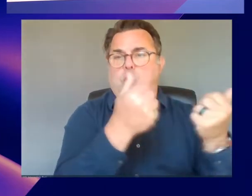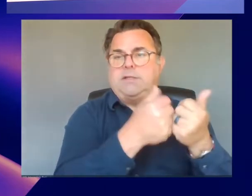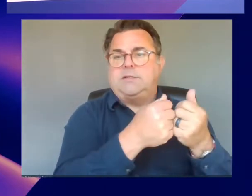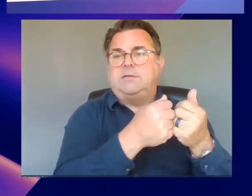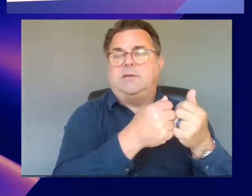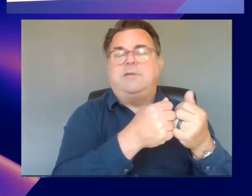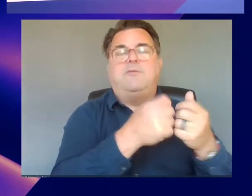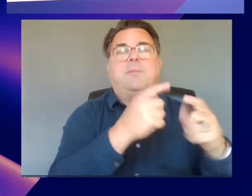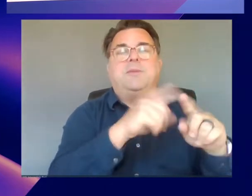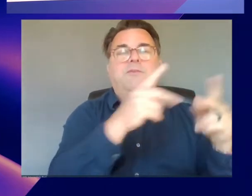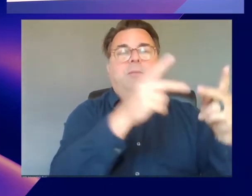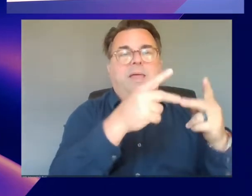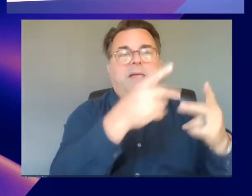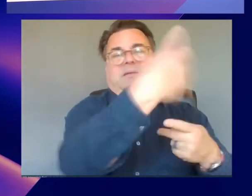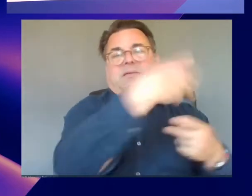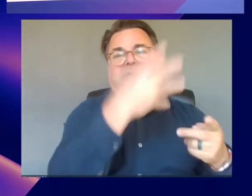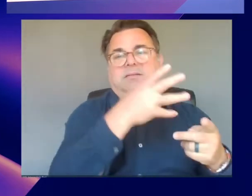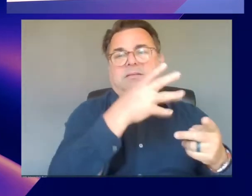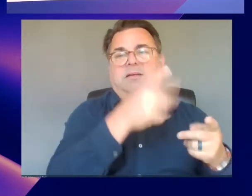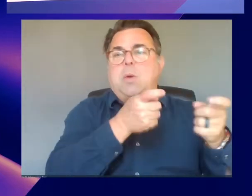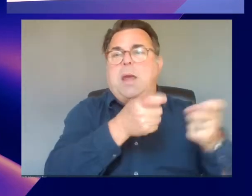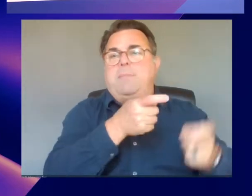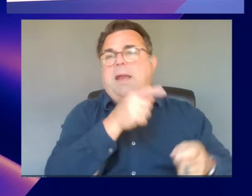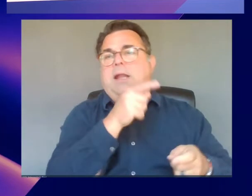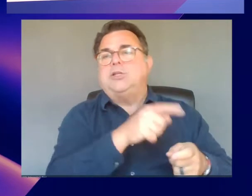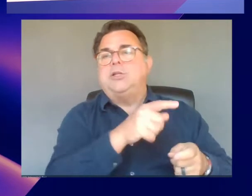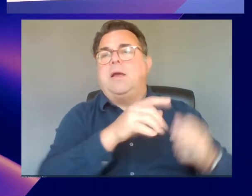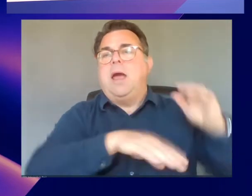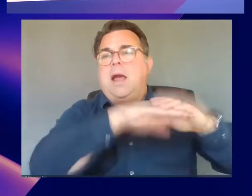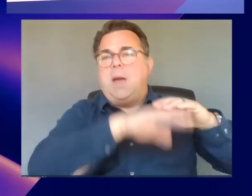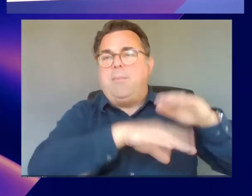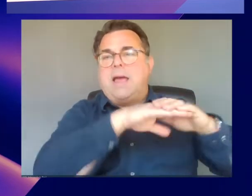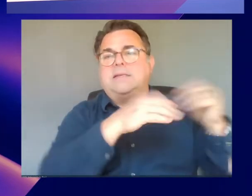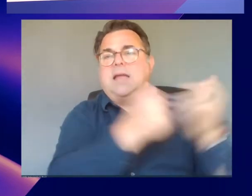and you can manage the capacity, everything, through shards and all,